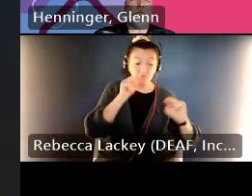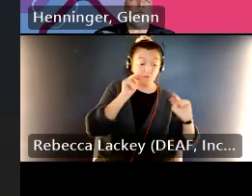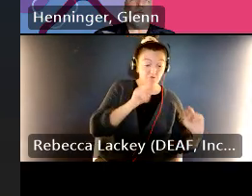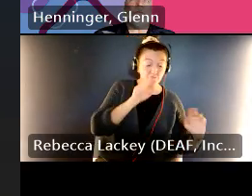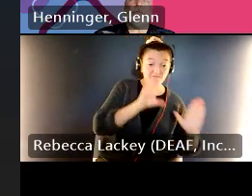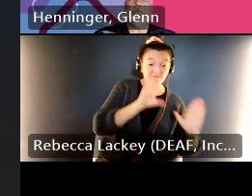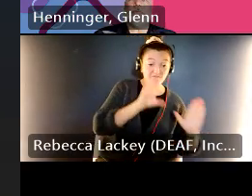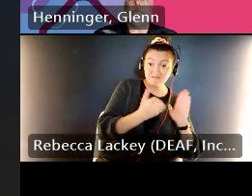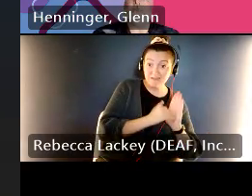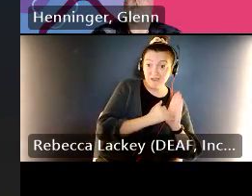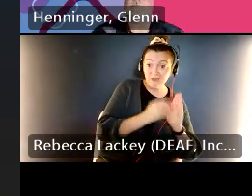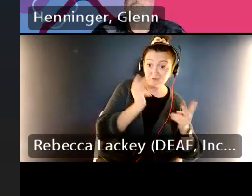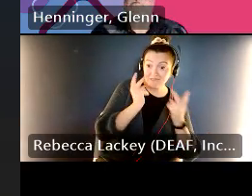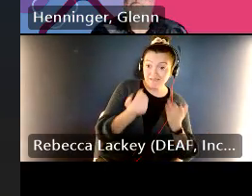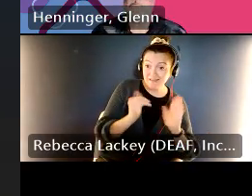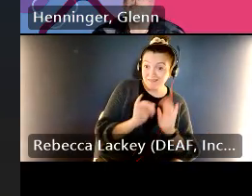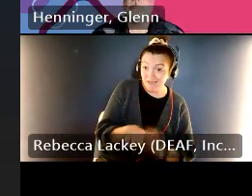again if you want to see those or the map.